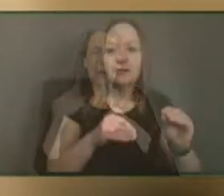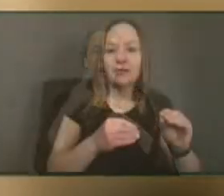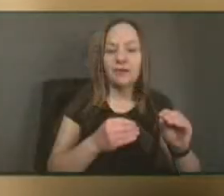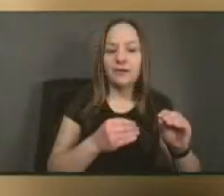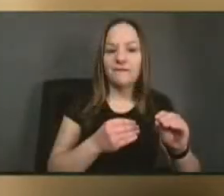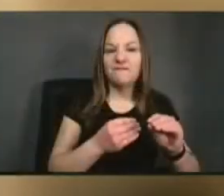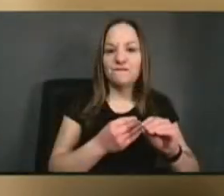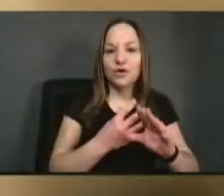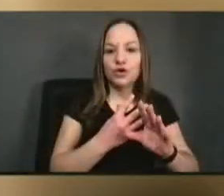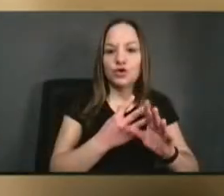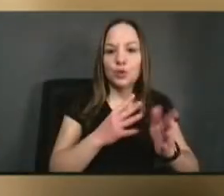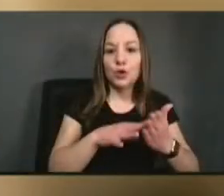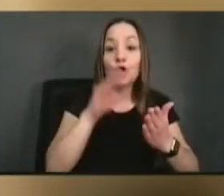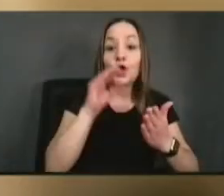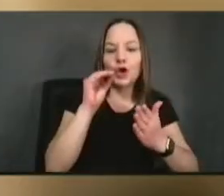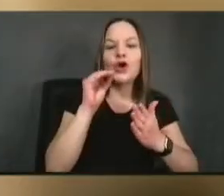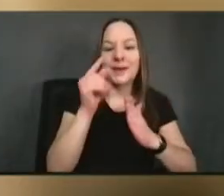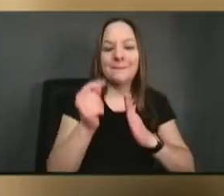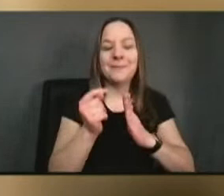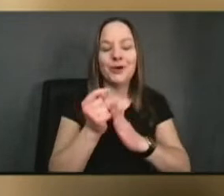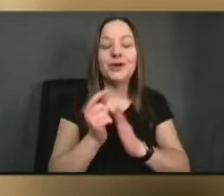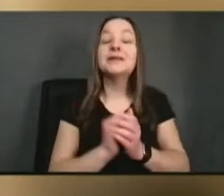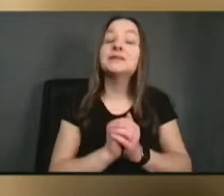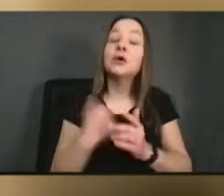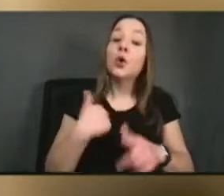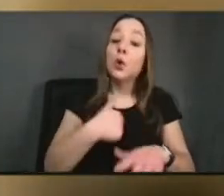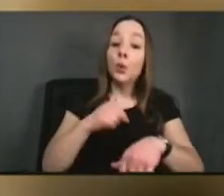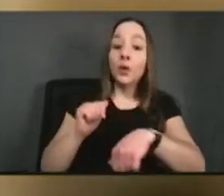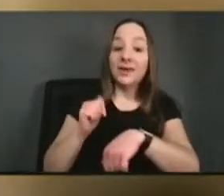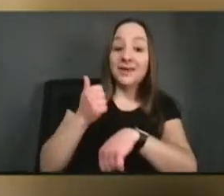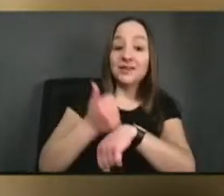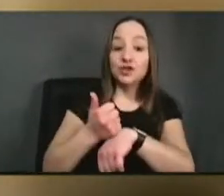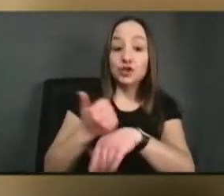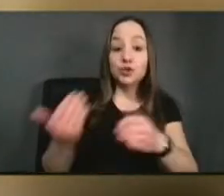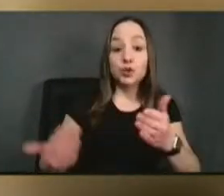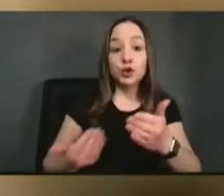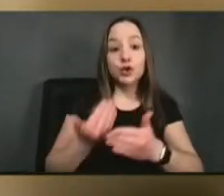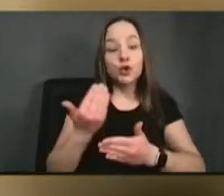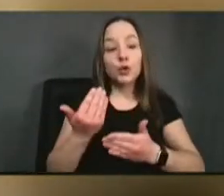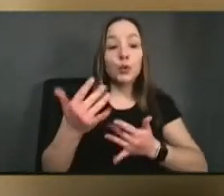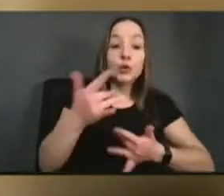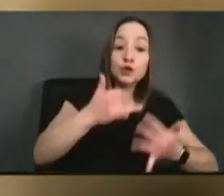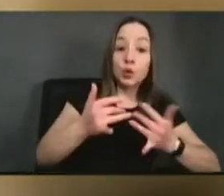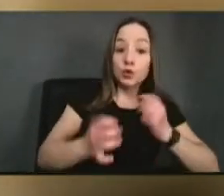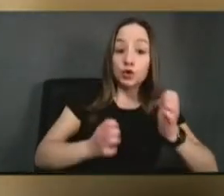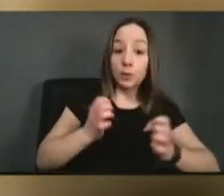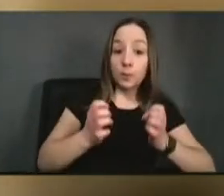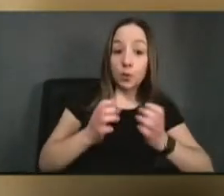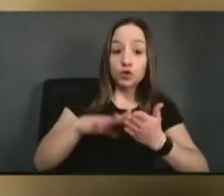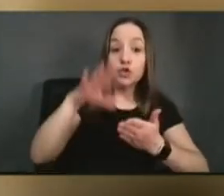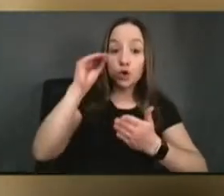exiting that online virtual